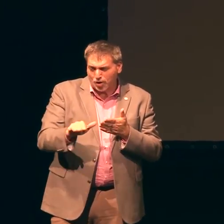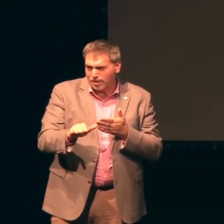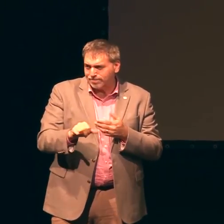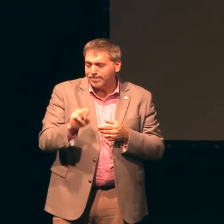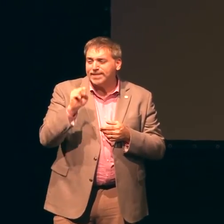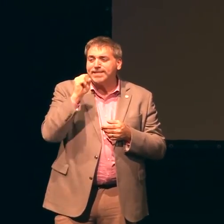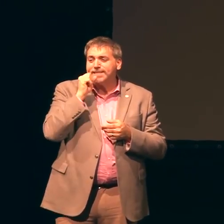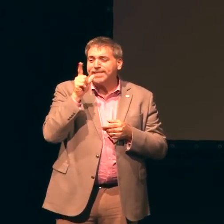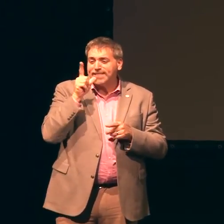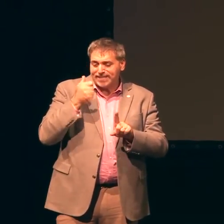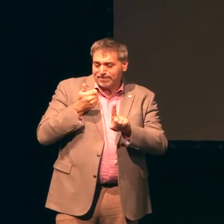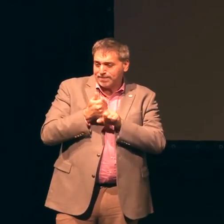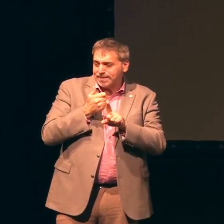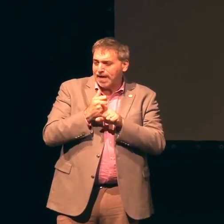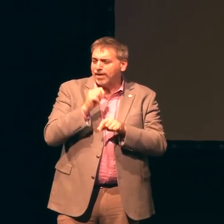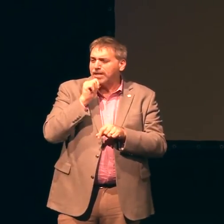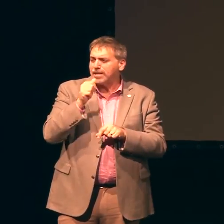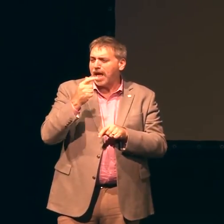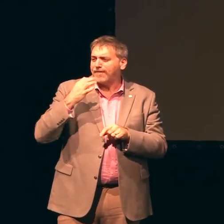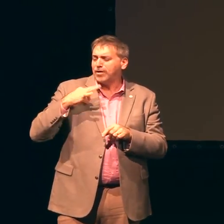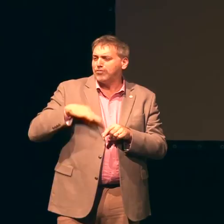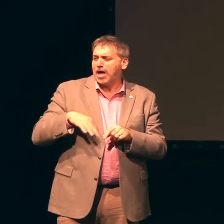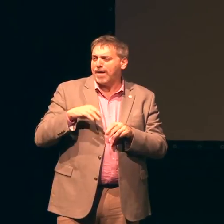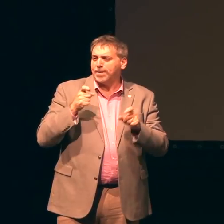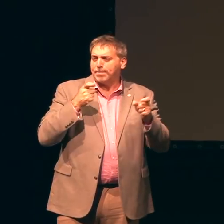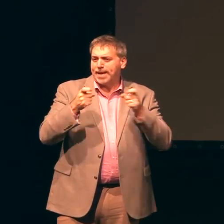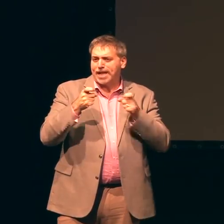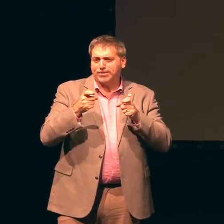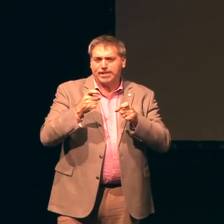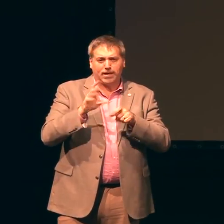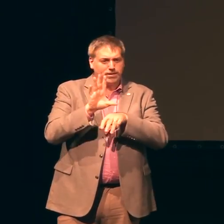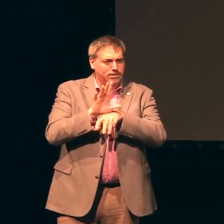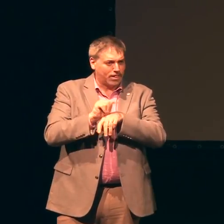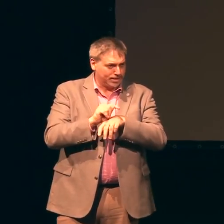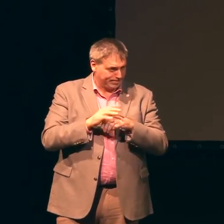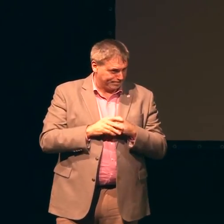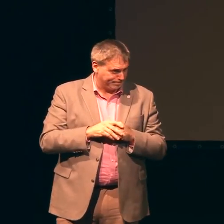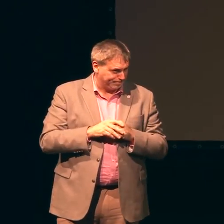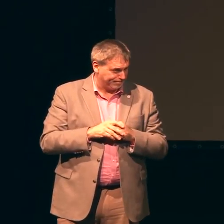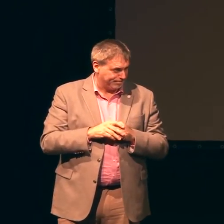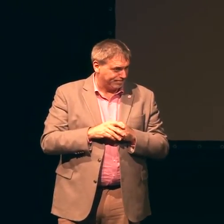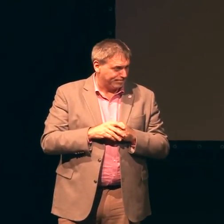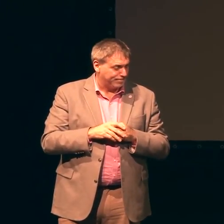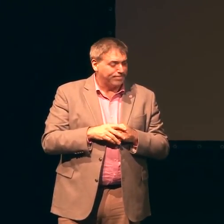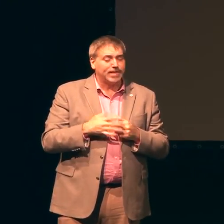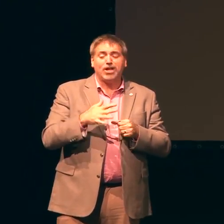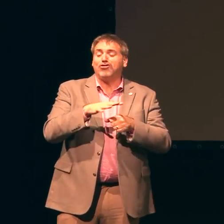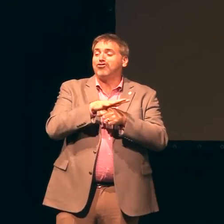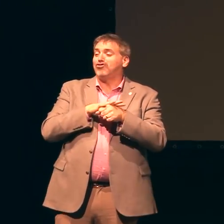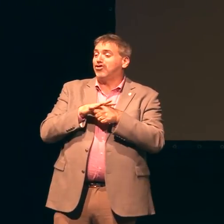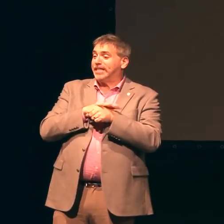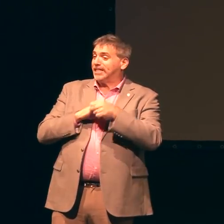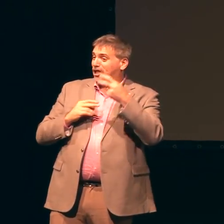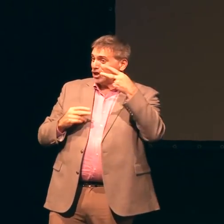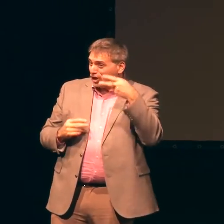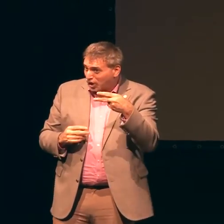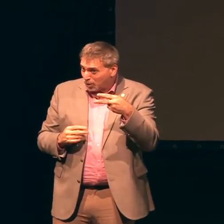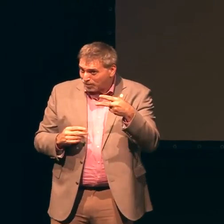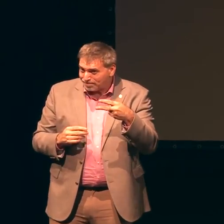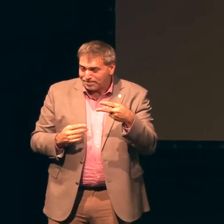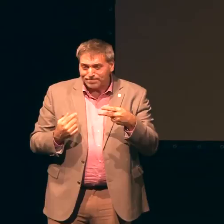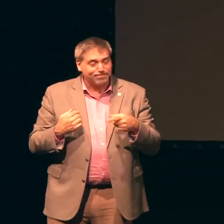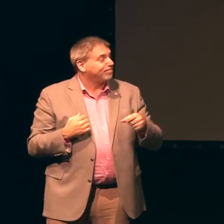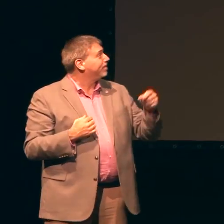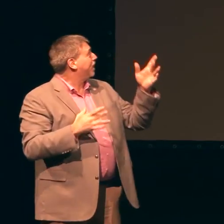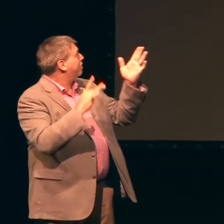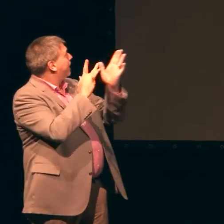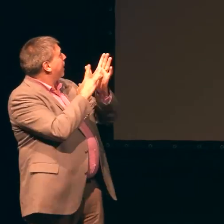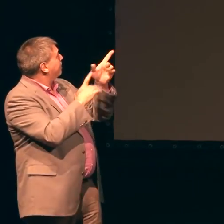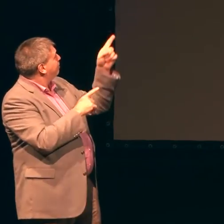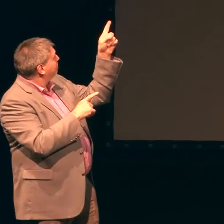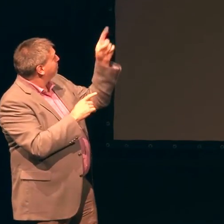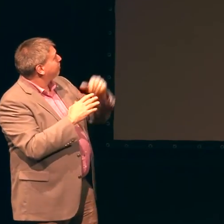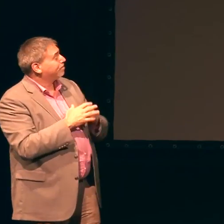rochester New York, and Steve is a nonprofit manager and a consultant. In region 2, in